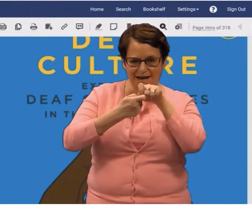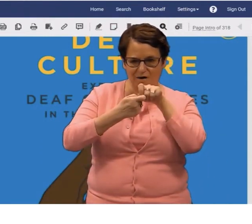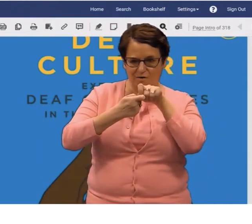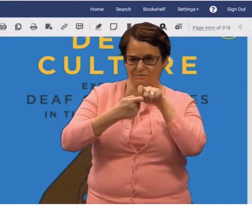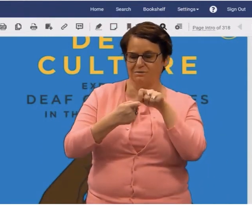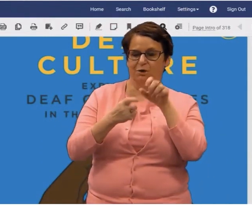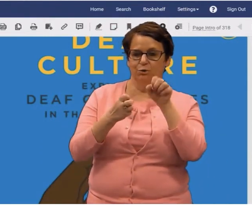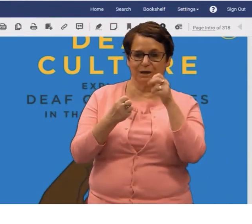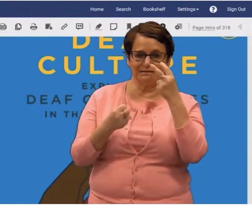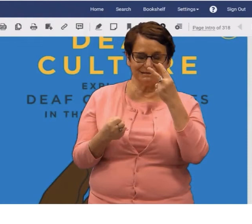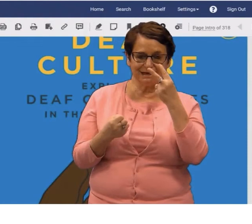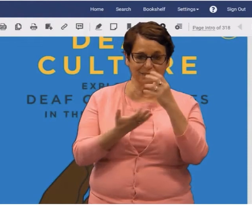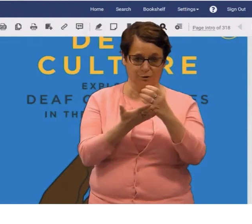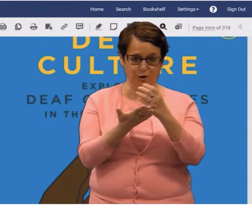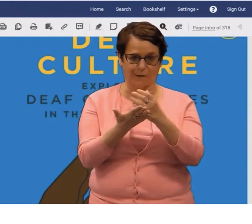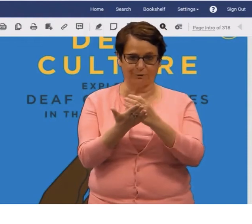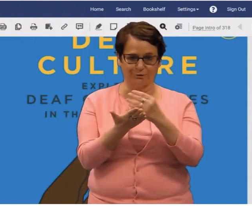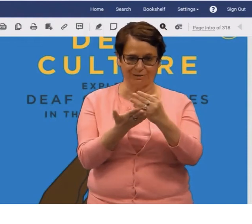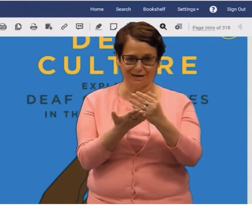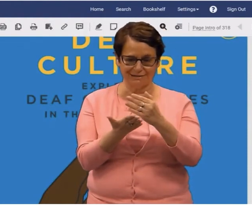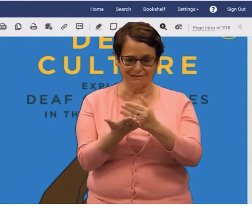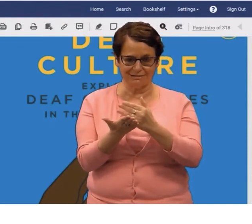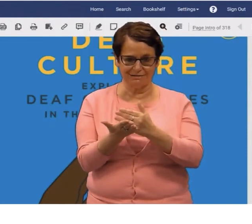Now you see more details.